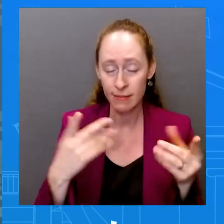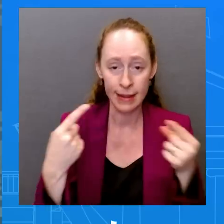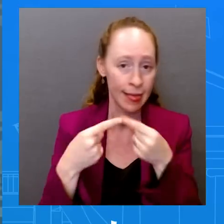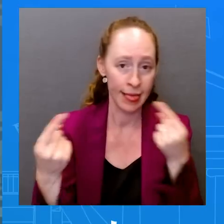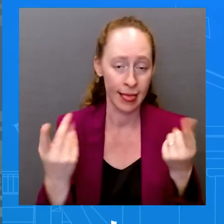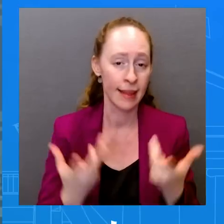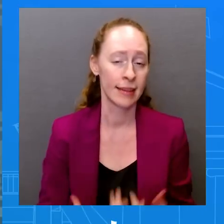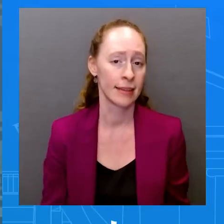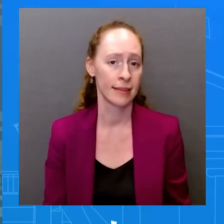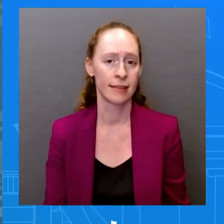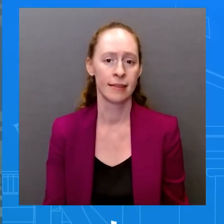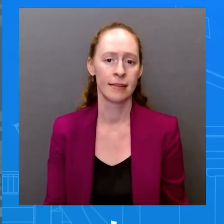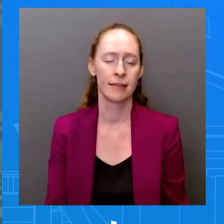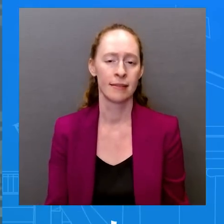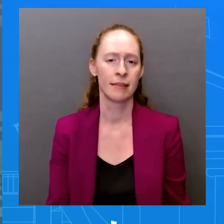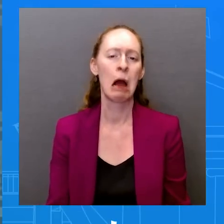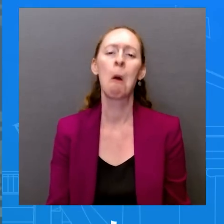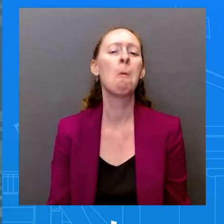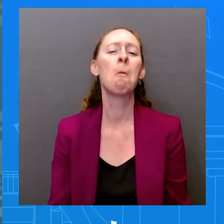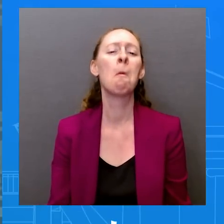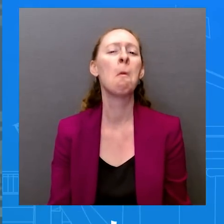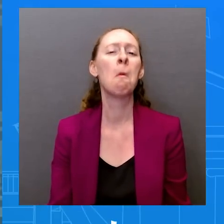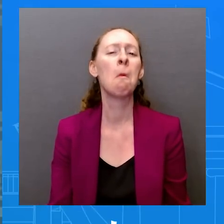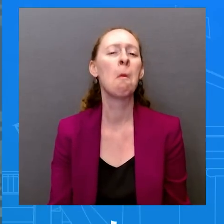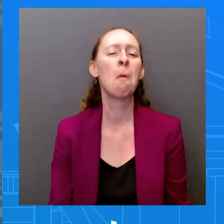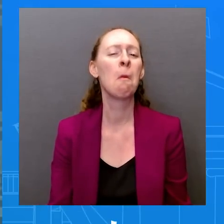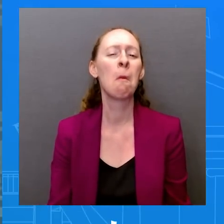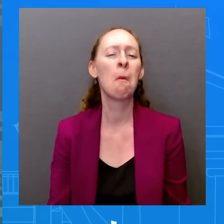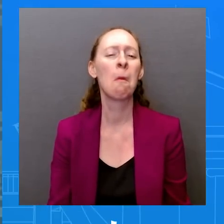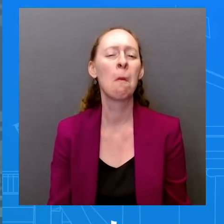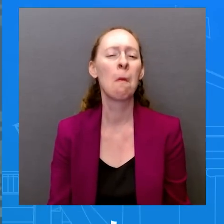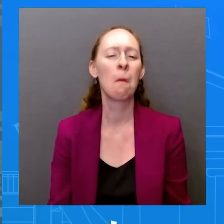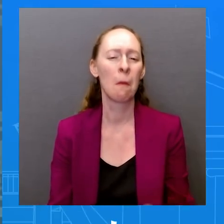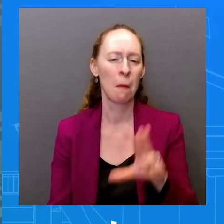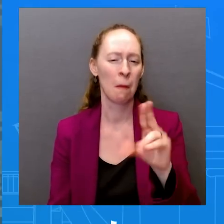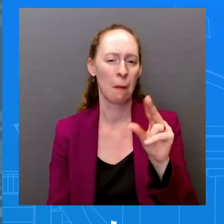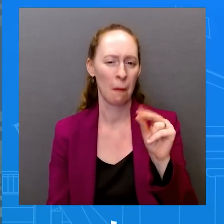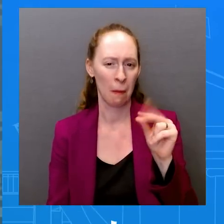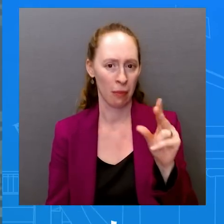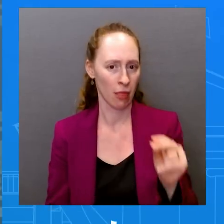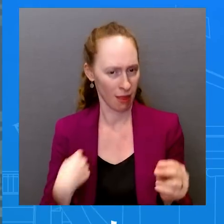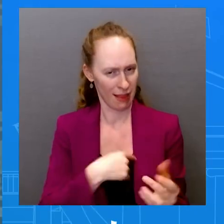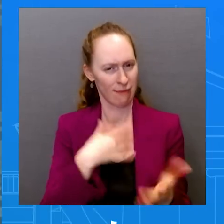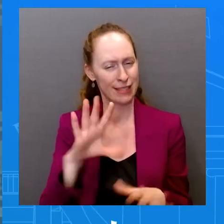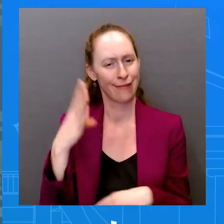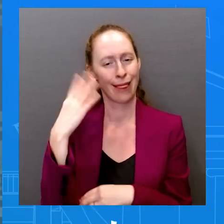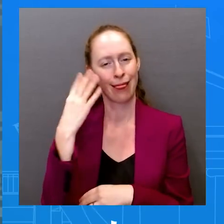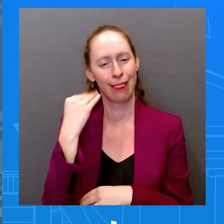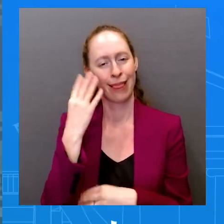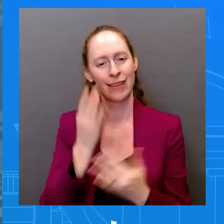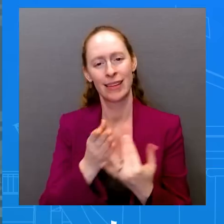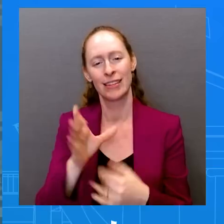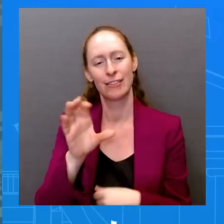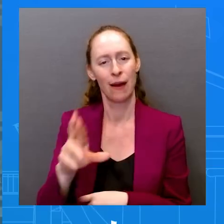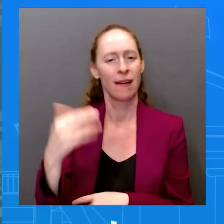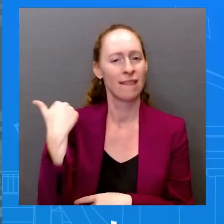a CR process. We did it last year. And we believe that it can happen again, that Congress can move forward and get the CR done.